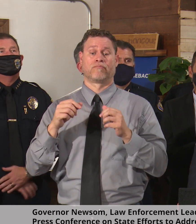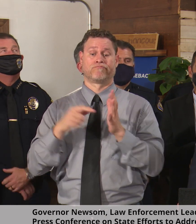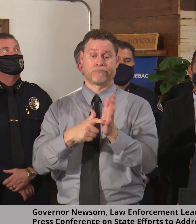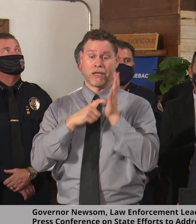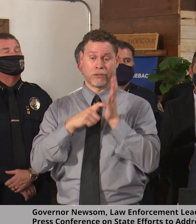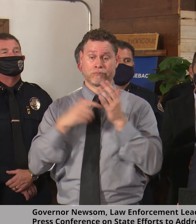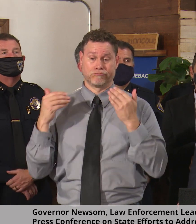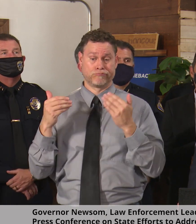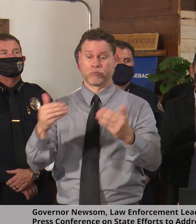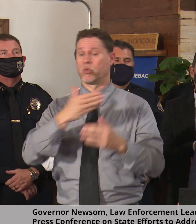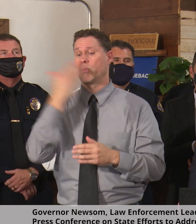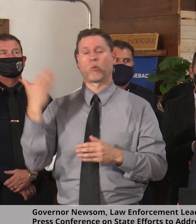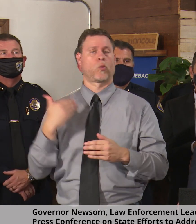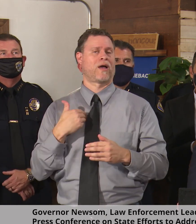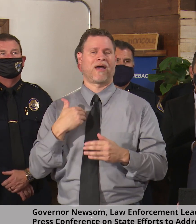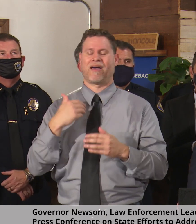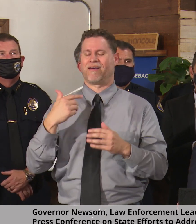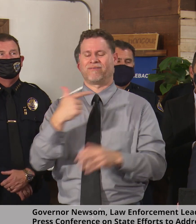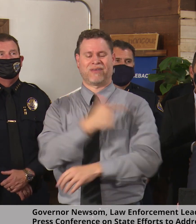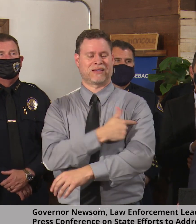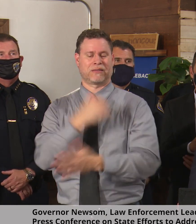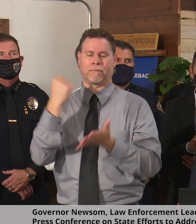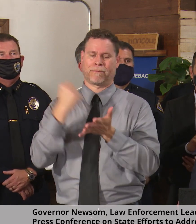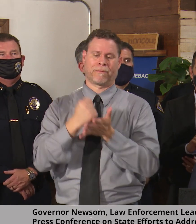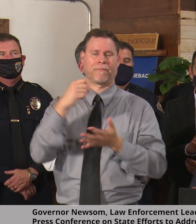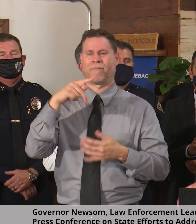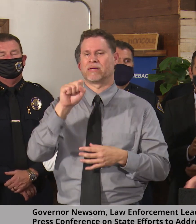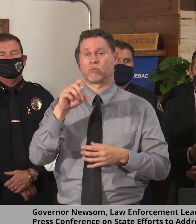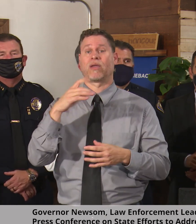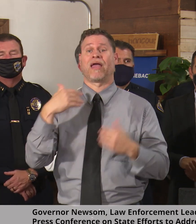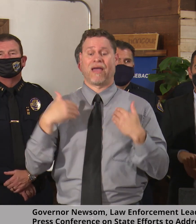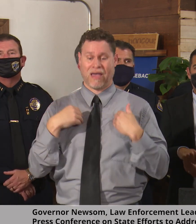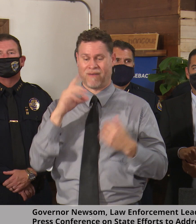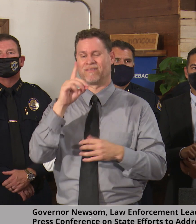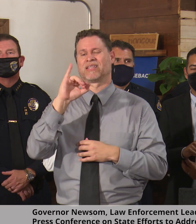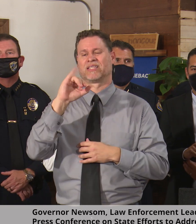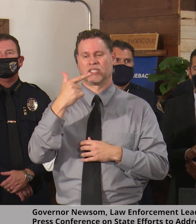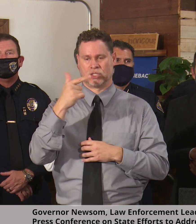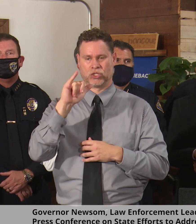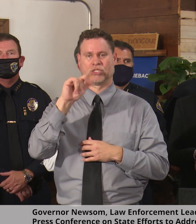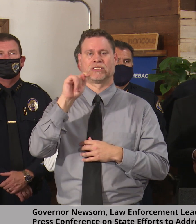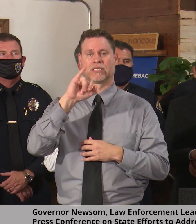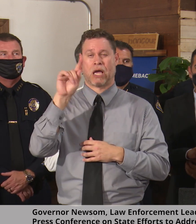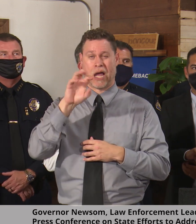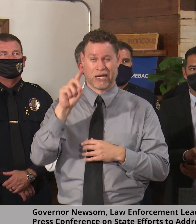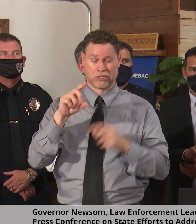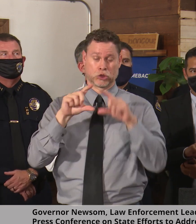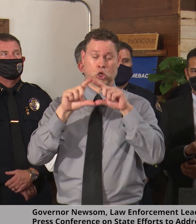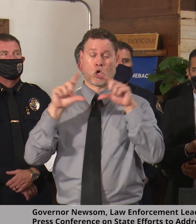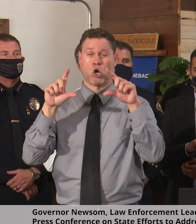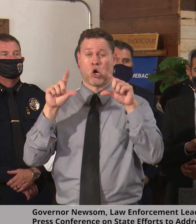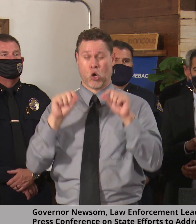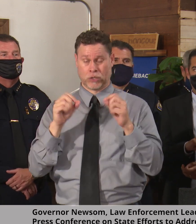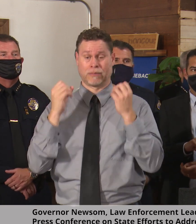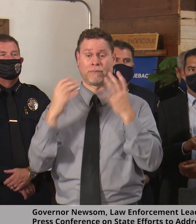not have vaccine passports. We do have digitized vaccine cards which millions of Californians have